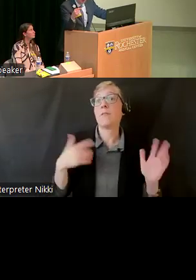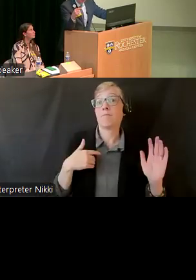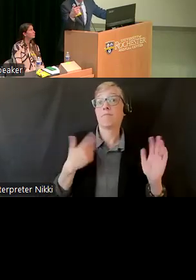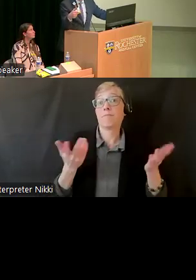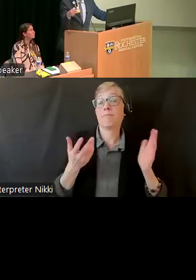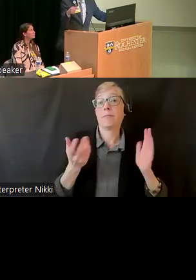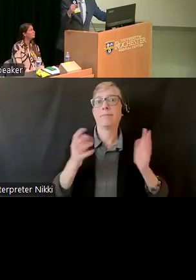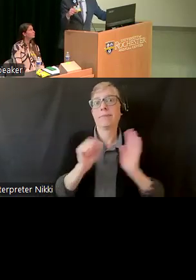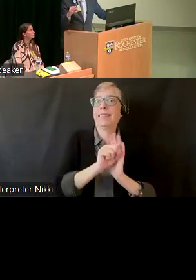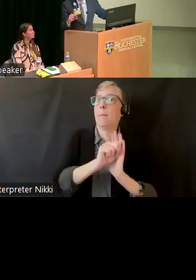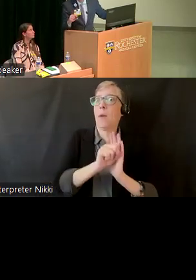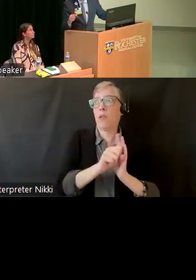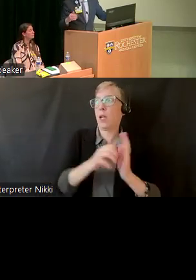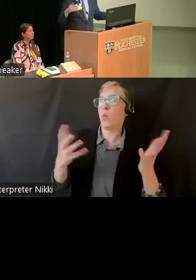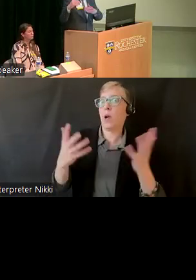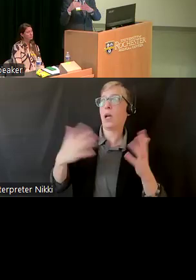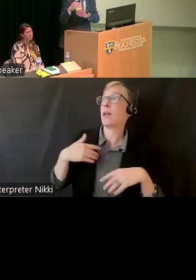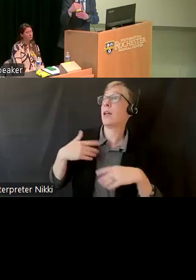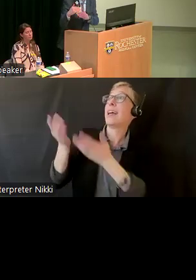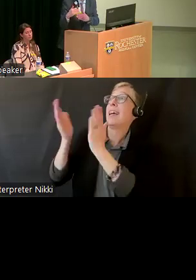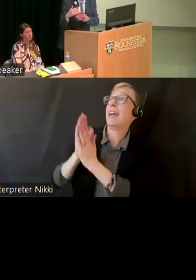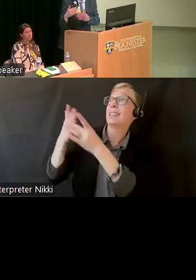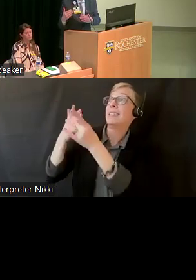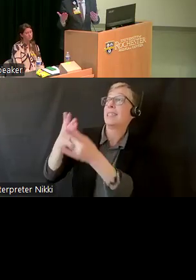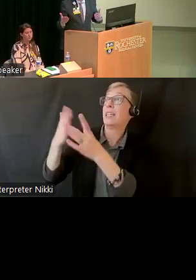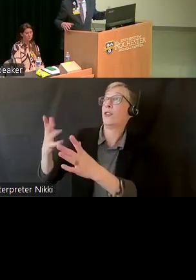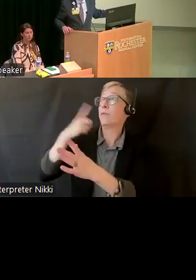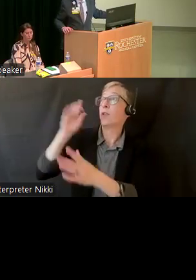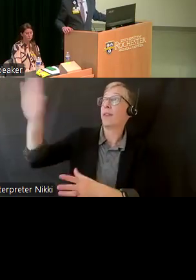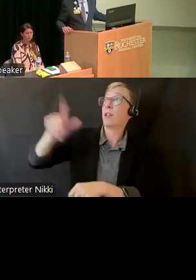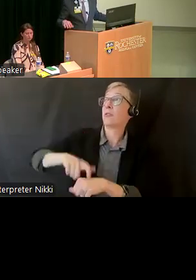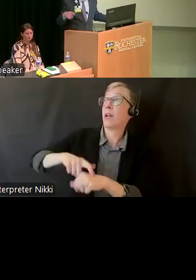their time and I'll ask you for an hour of your time we'll try to like kind of straddle that but